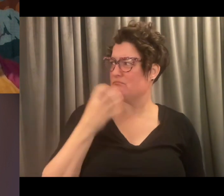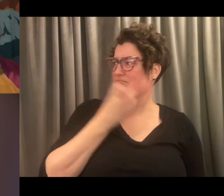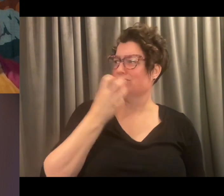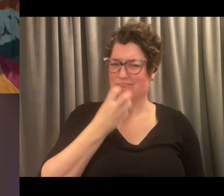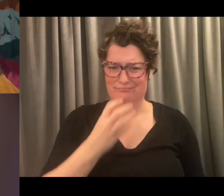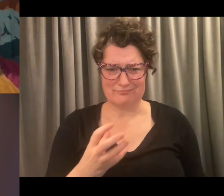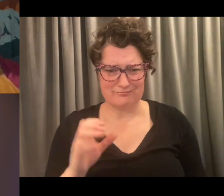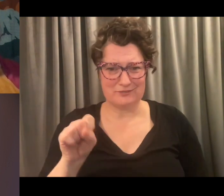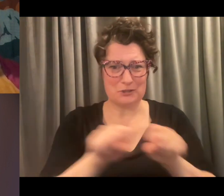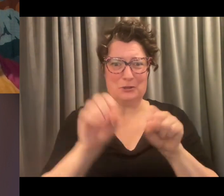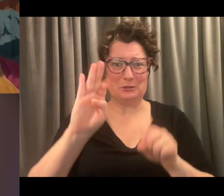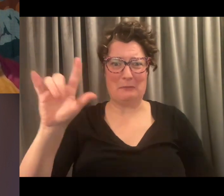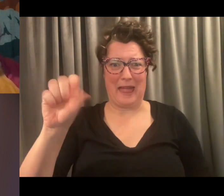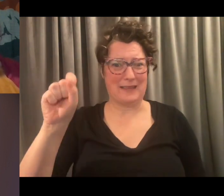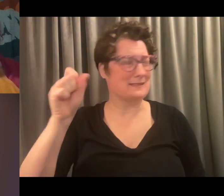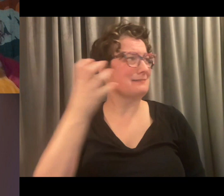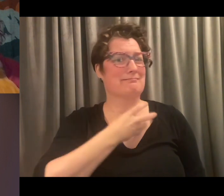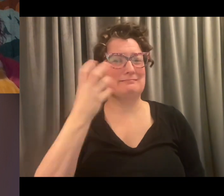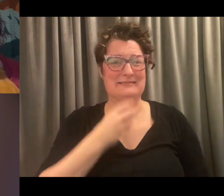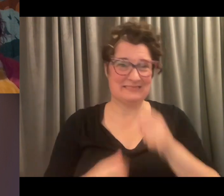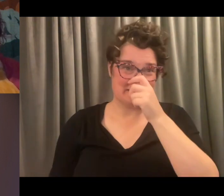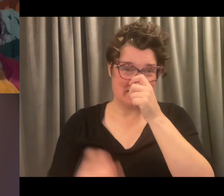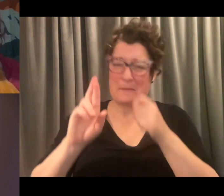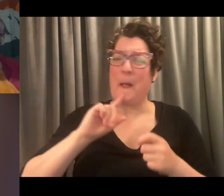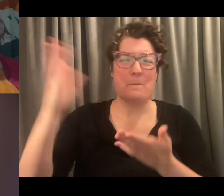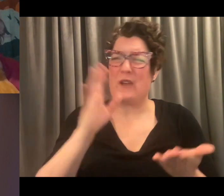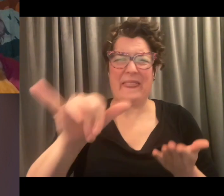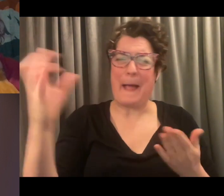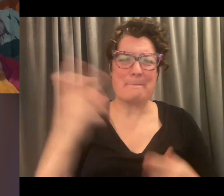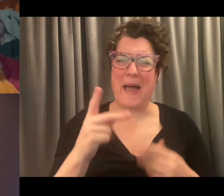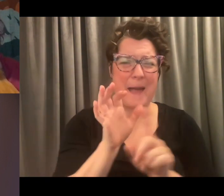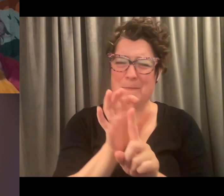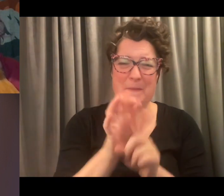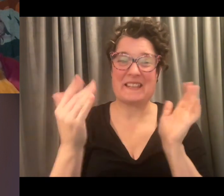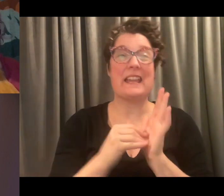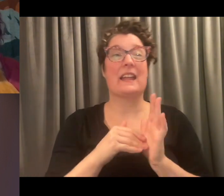Um, Rebekah: bring back shoe bells. Never: Also, I'm wearing my moon shaped ornament and my nose ring today.